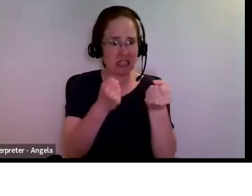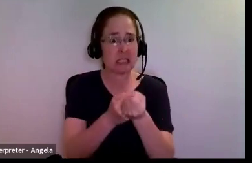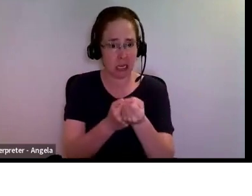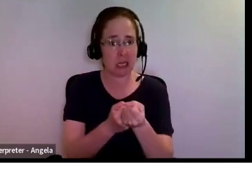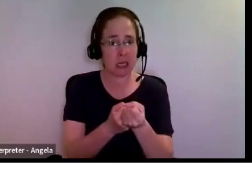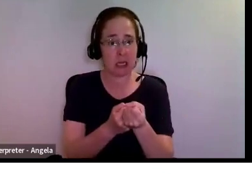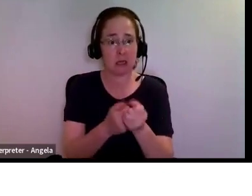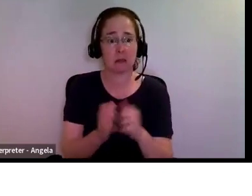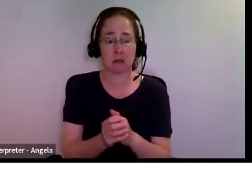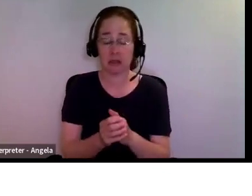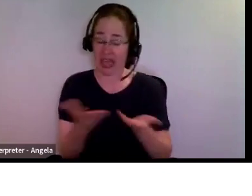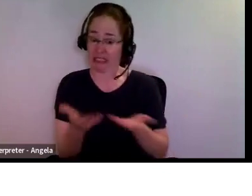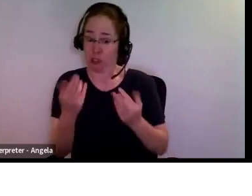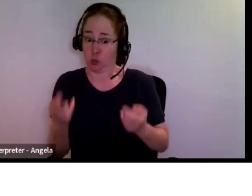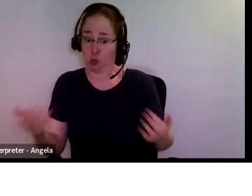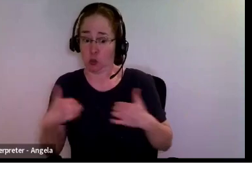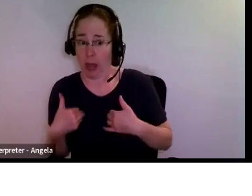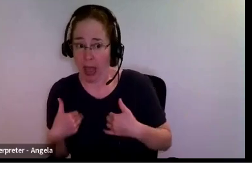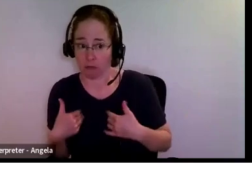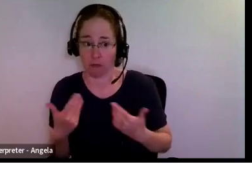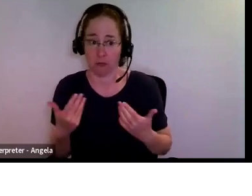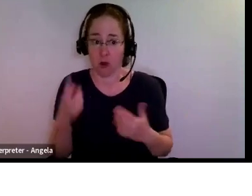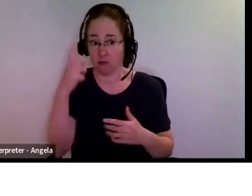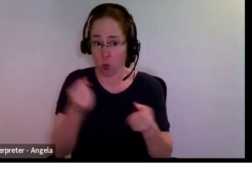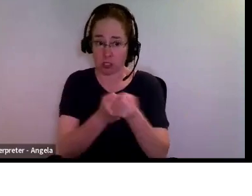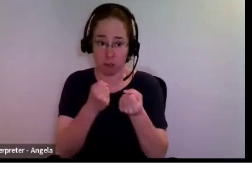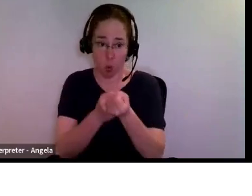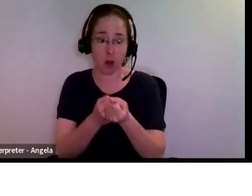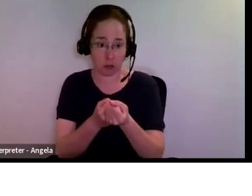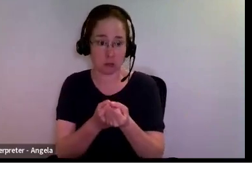existing resources are for the support of the advocacy. We'll